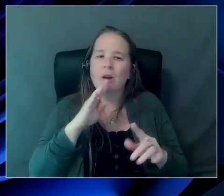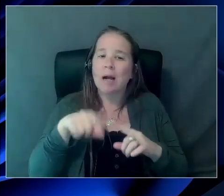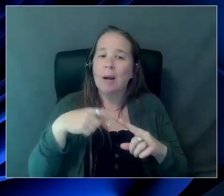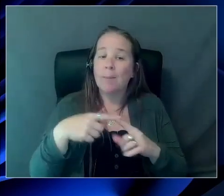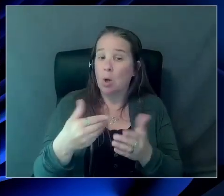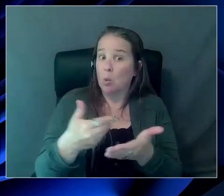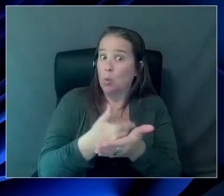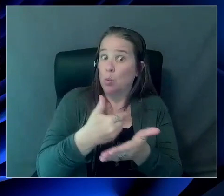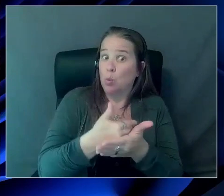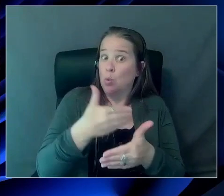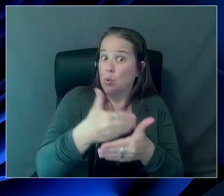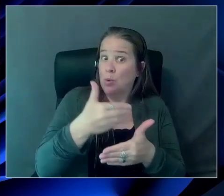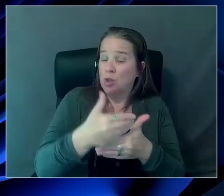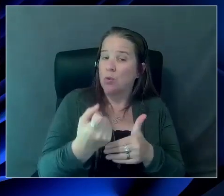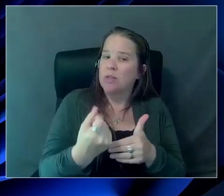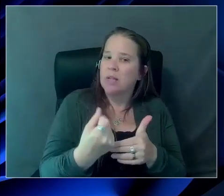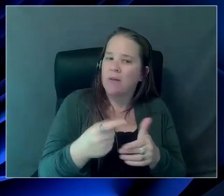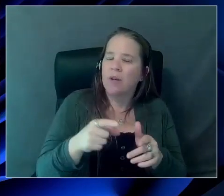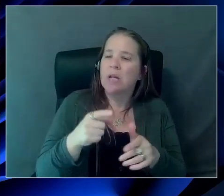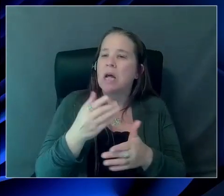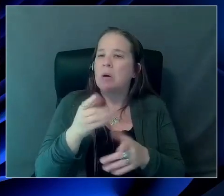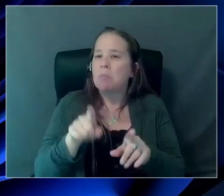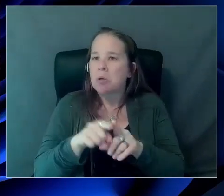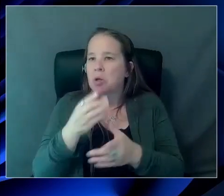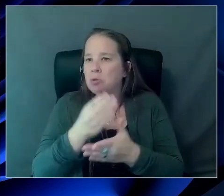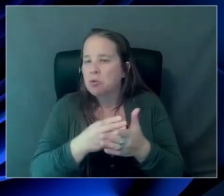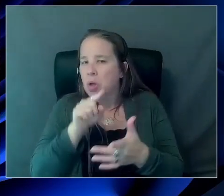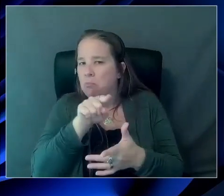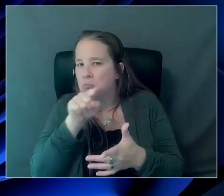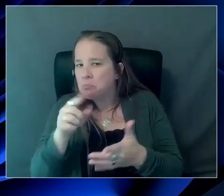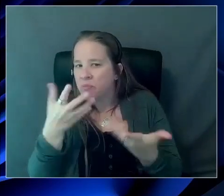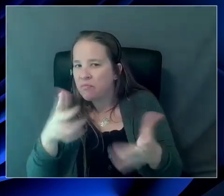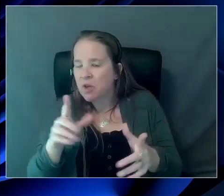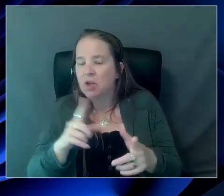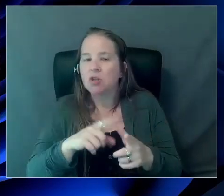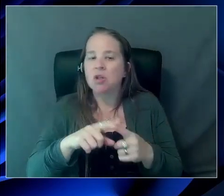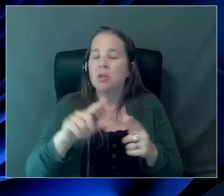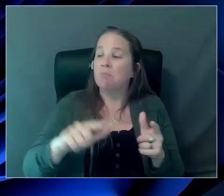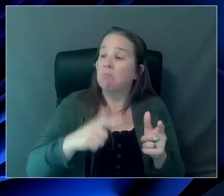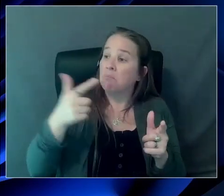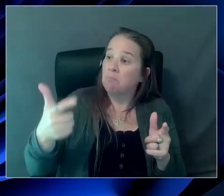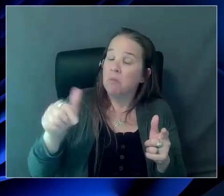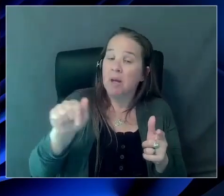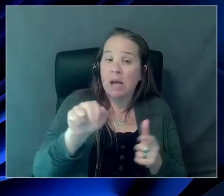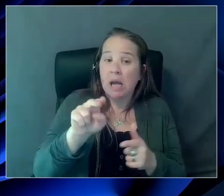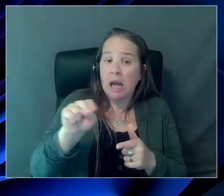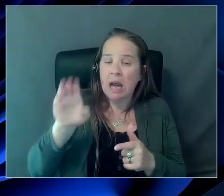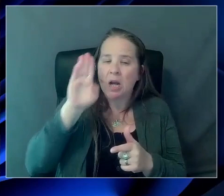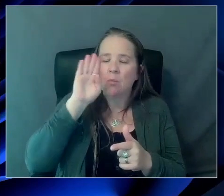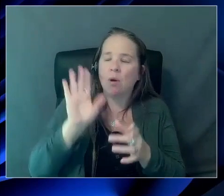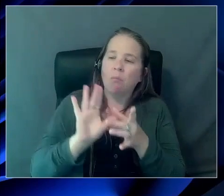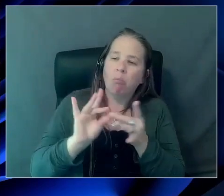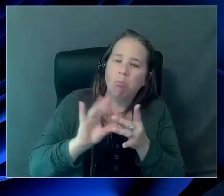11 and some of the things that we've done and then we'll turn it over to Ann, where she will talk with you